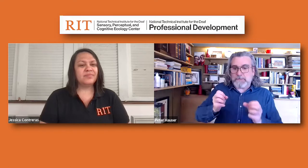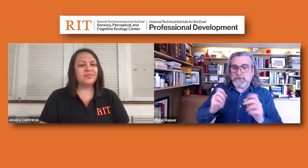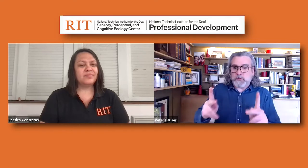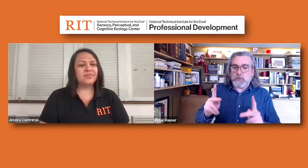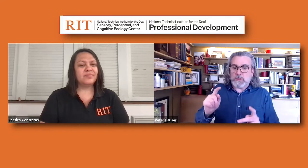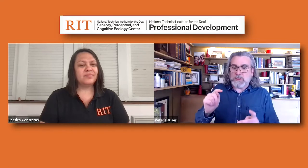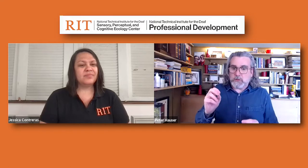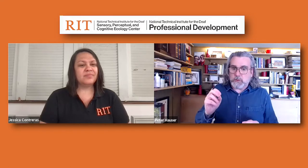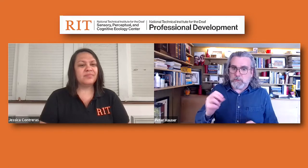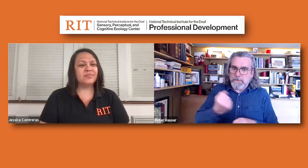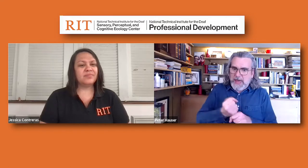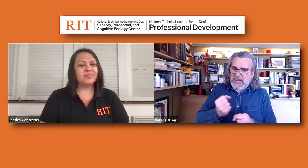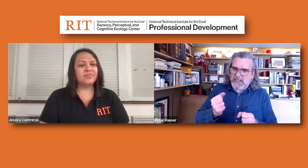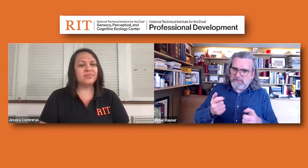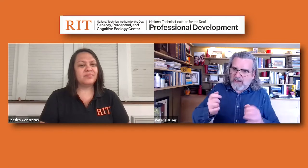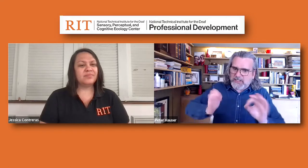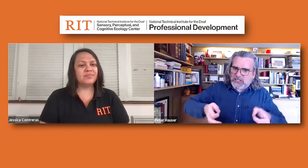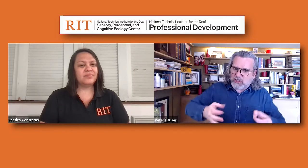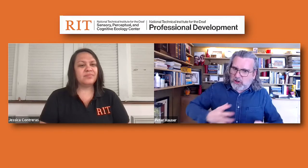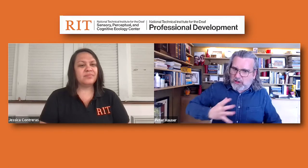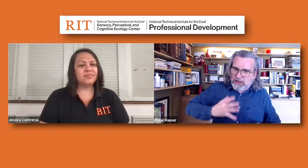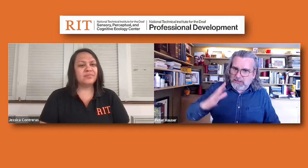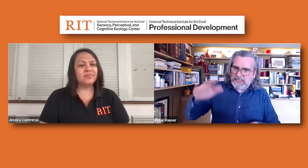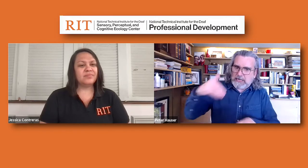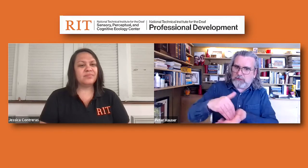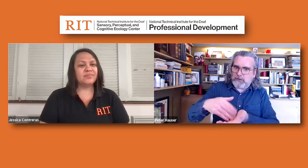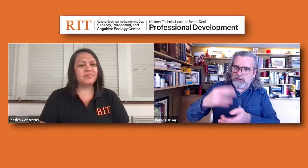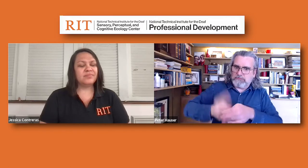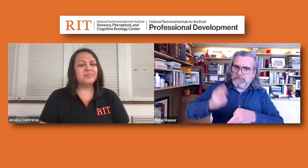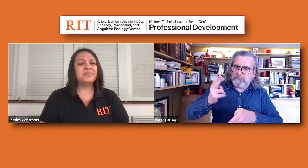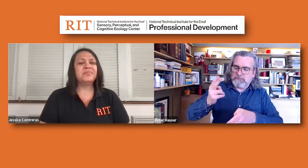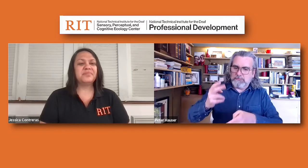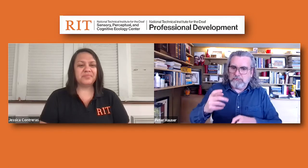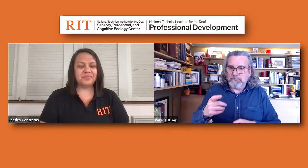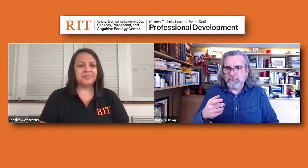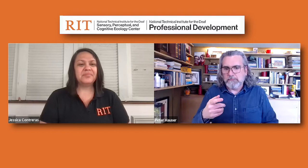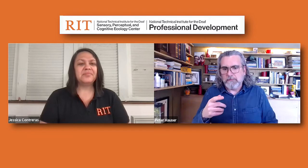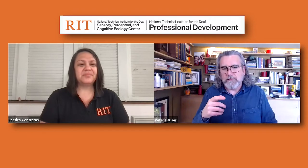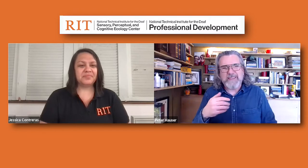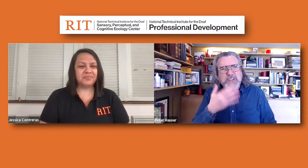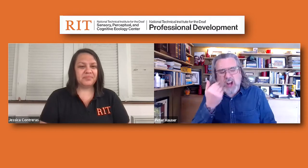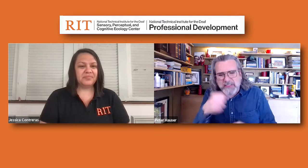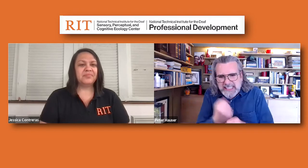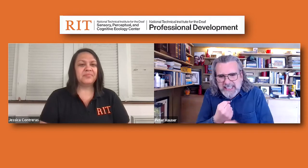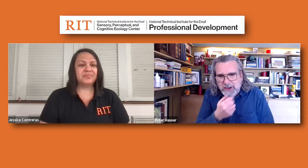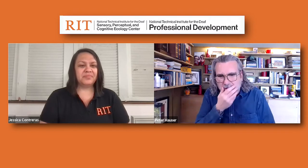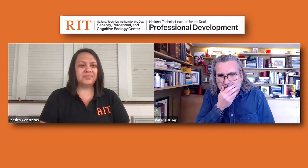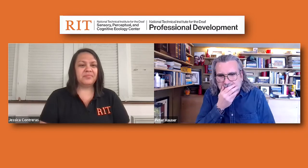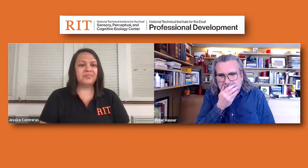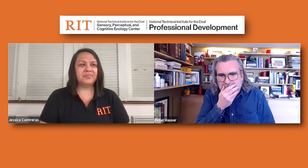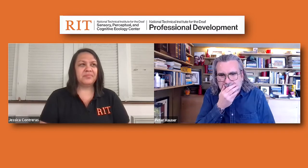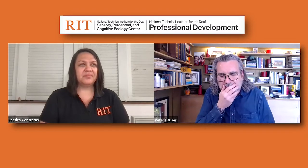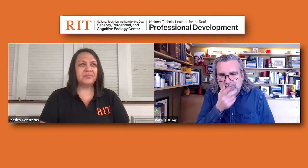And then Dr. Gerry Buckley, NTID's President, named our center as the official center, and I forget the year that was.